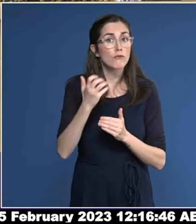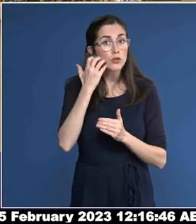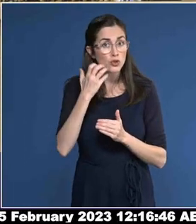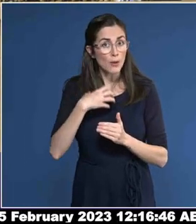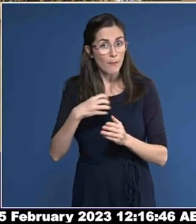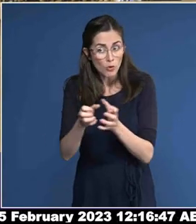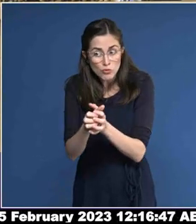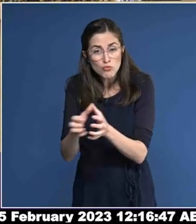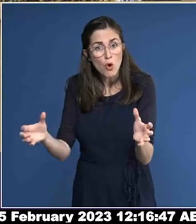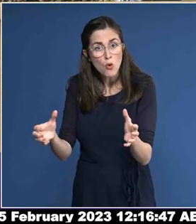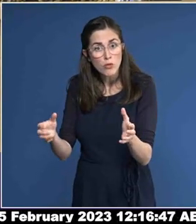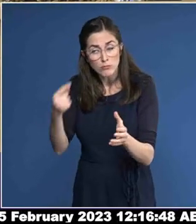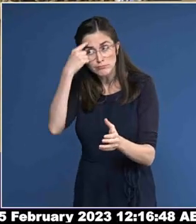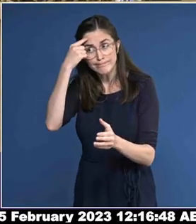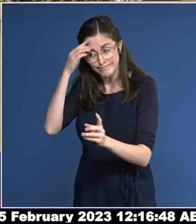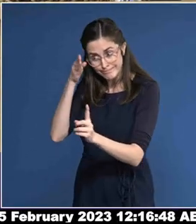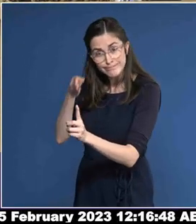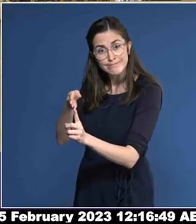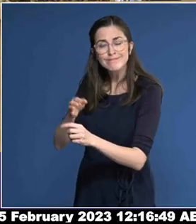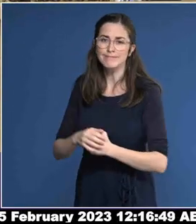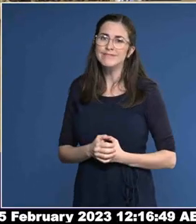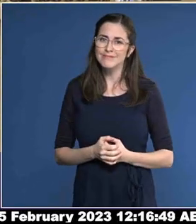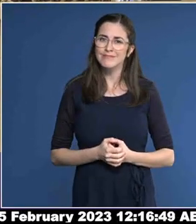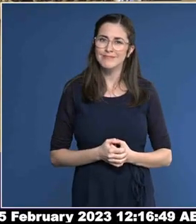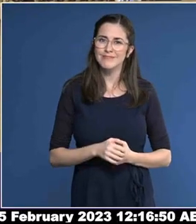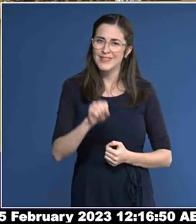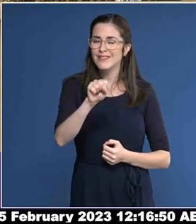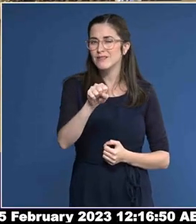Yes. So the organisation is just about to embark on the development of its new